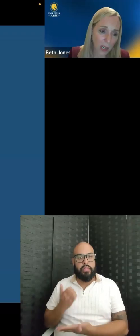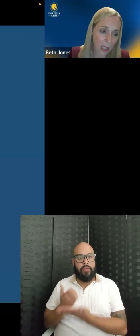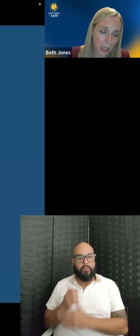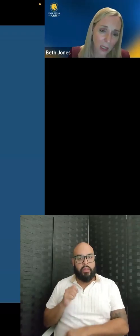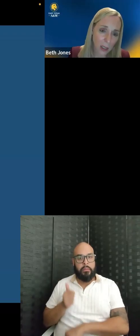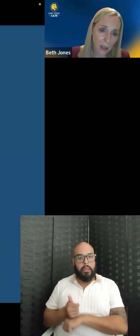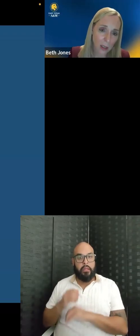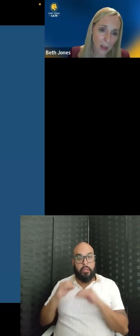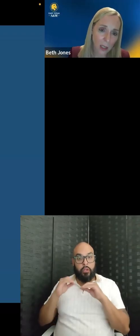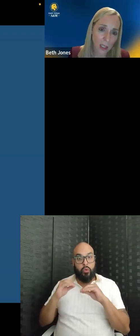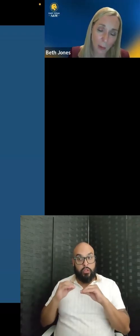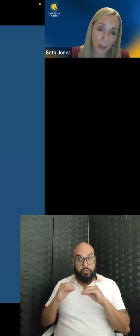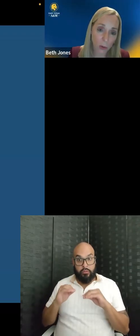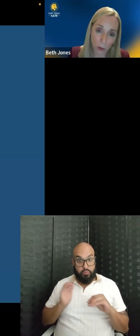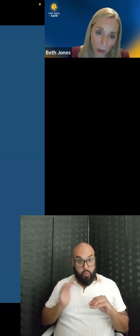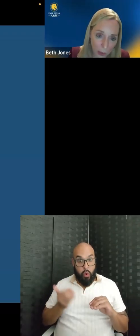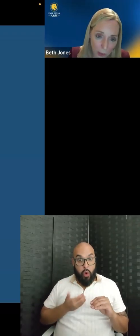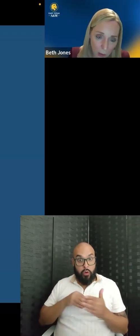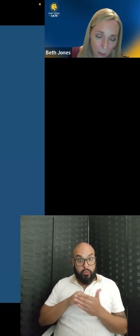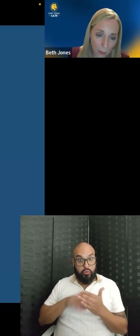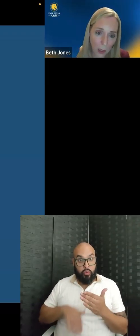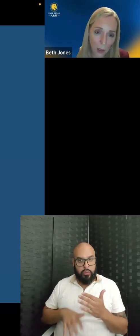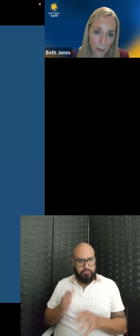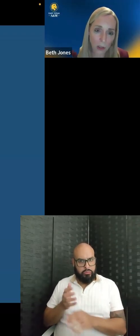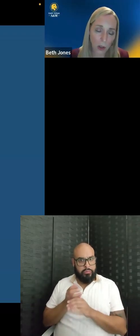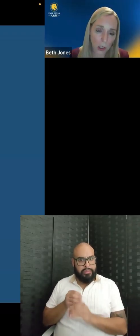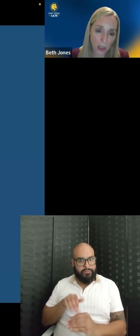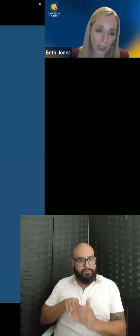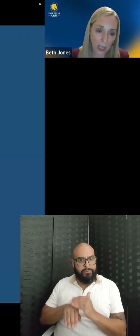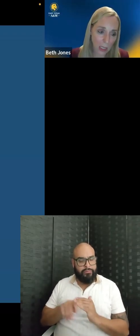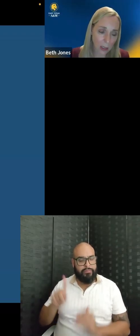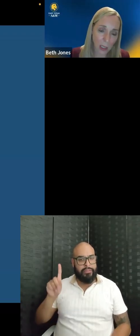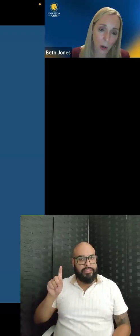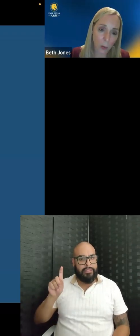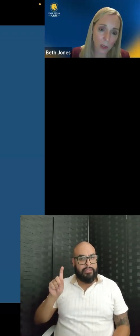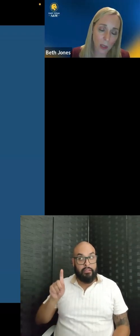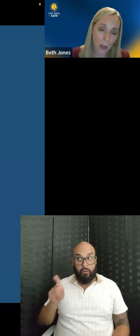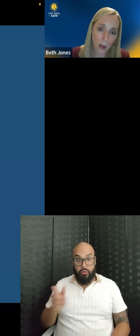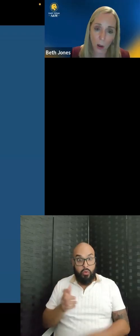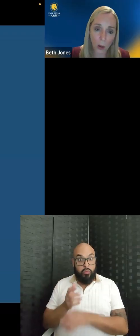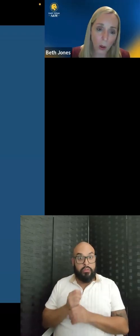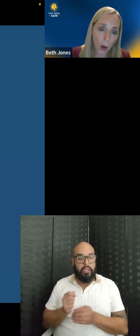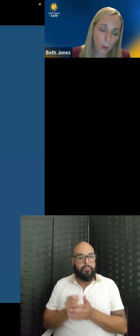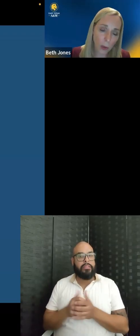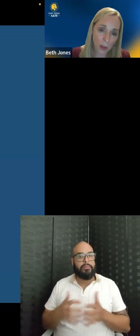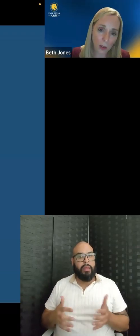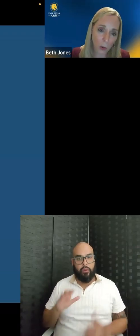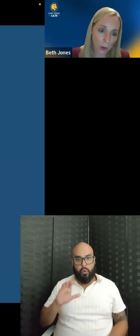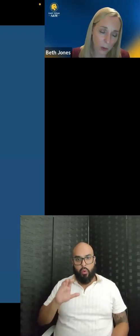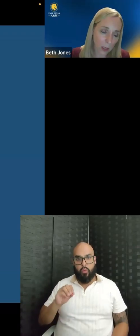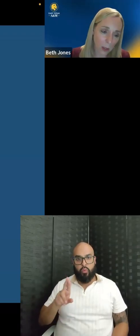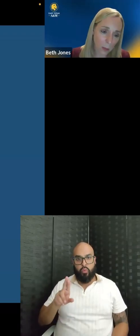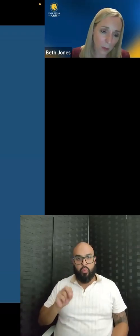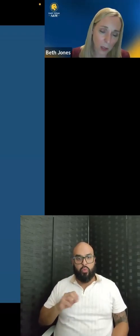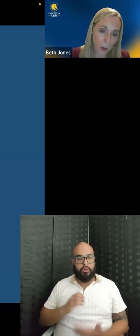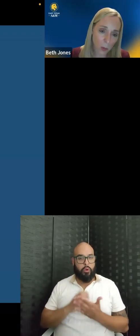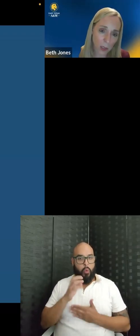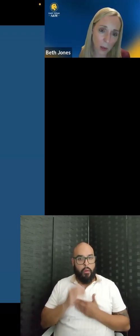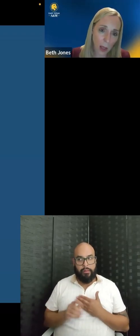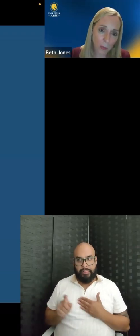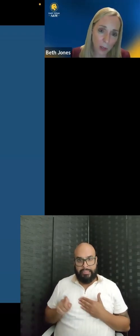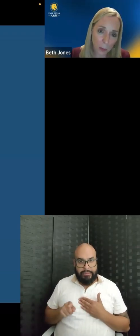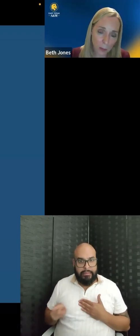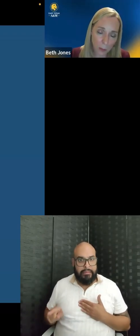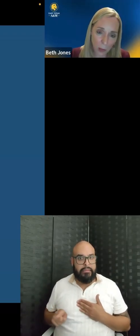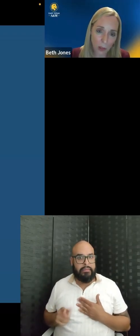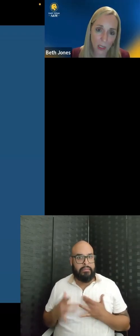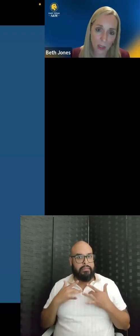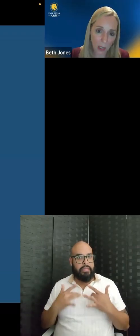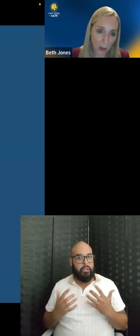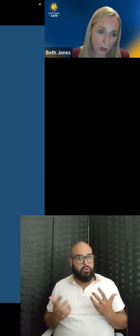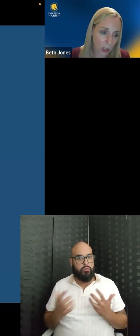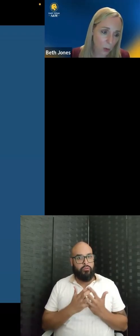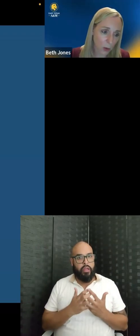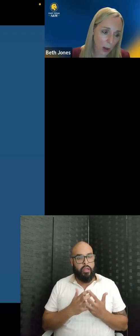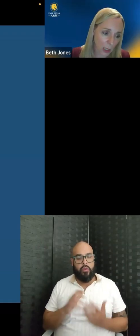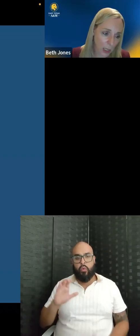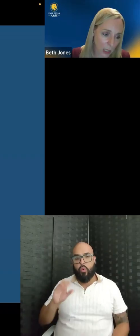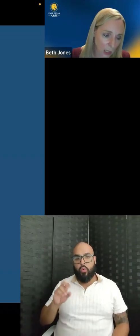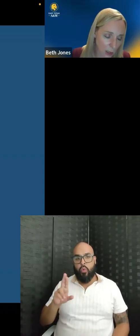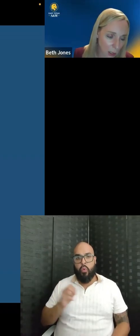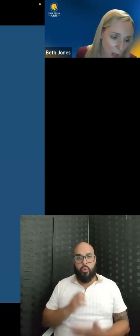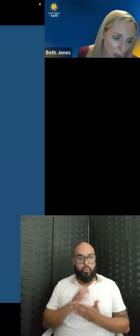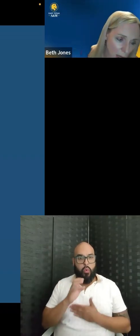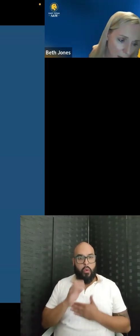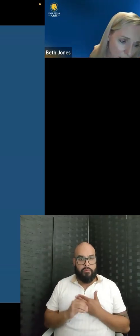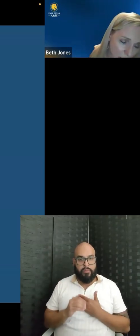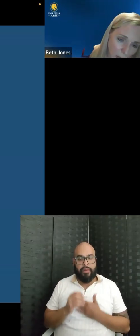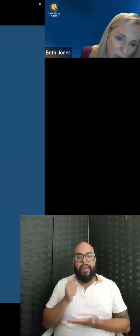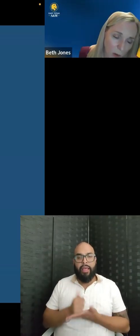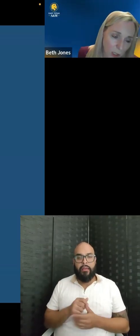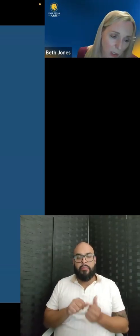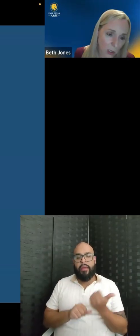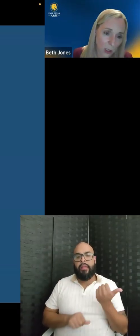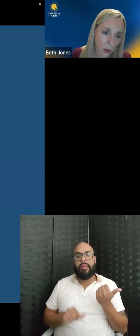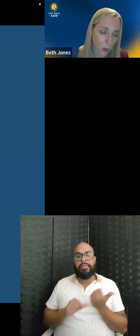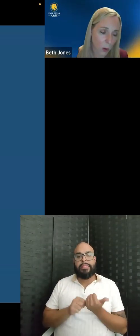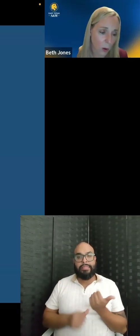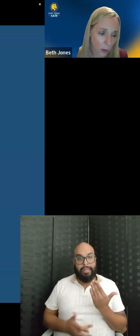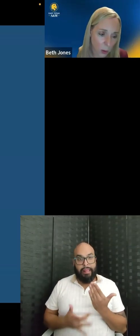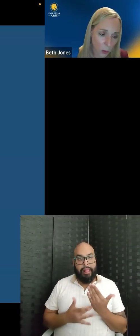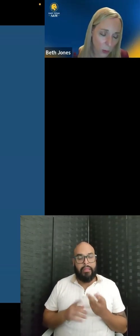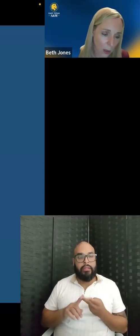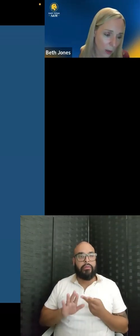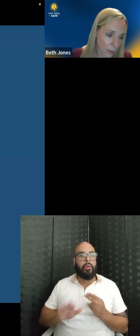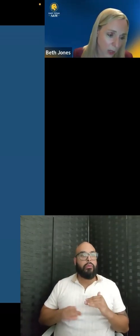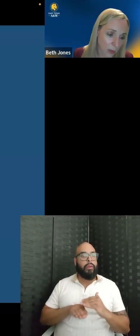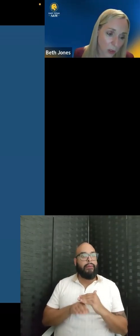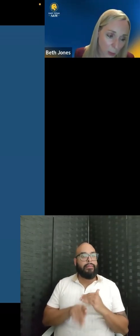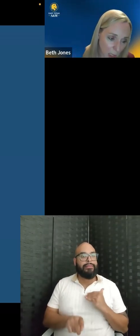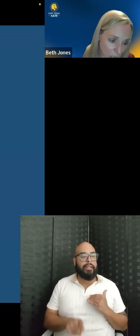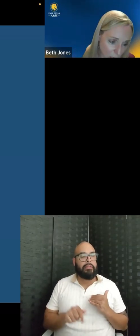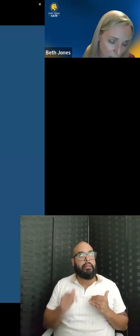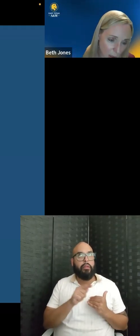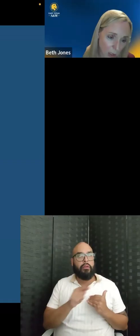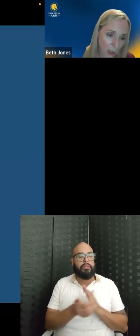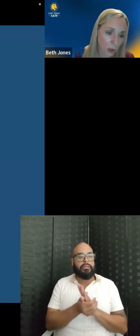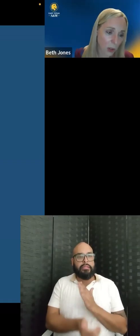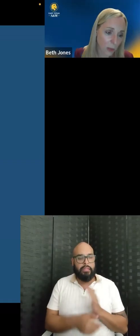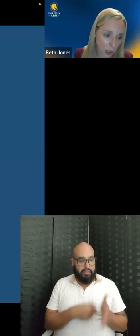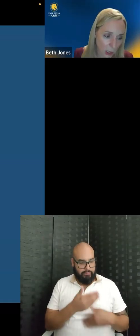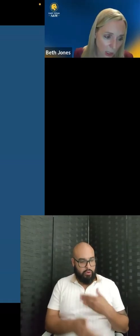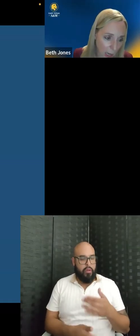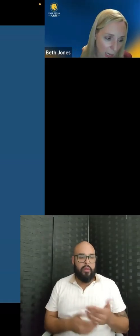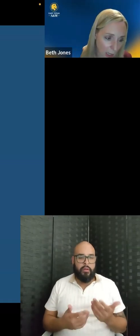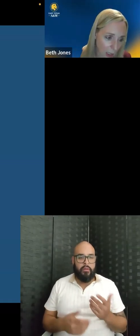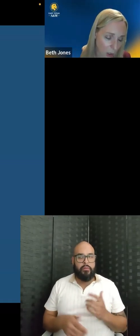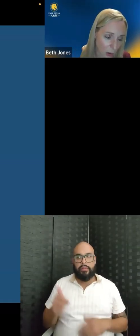Are they getting the expanded core curriculum instruction that they need that goes along with the core curriculum, you know, to help them with their assistive technology or their access needs and those other skills that go along, you know, self-determinations, sensory efficiency, that kind of things?